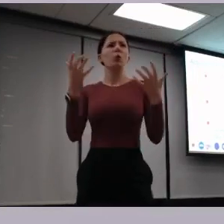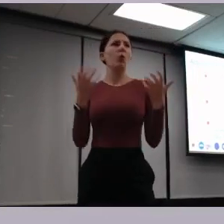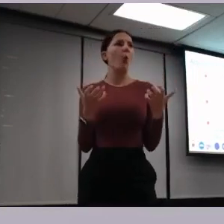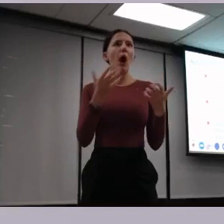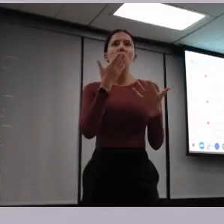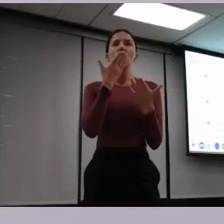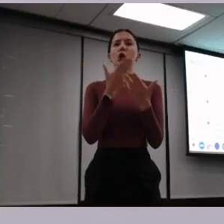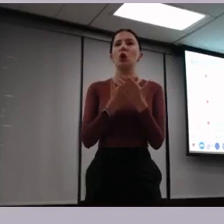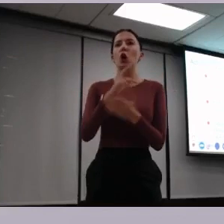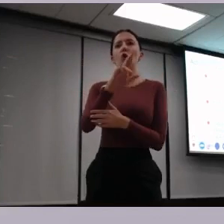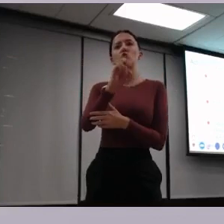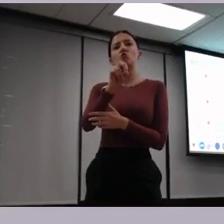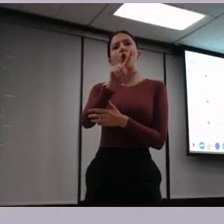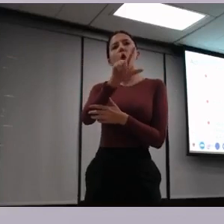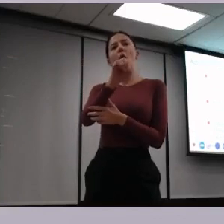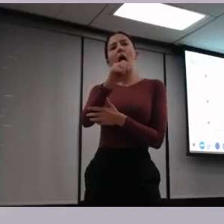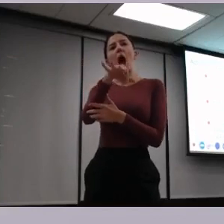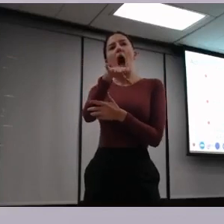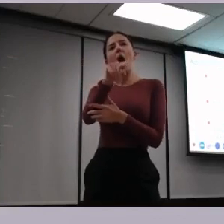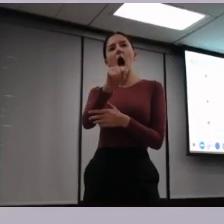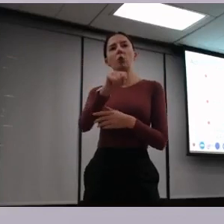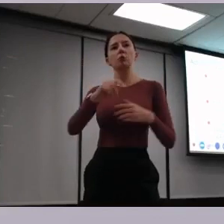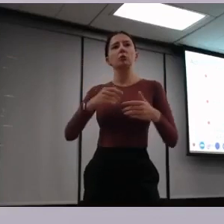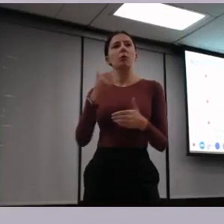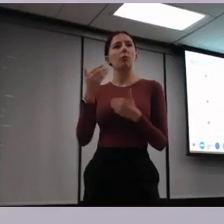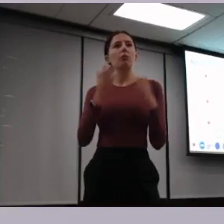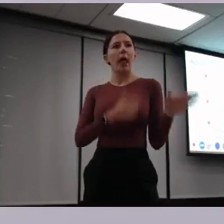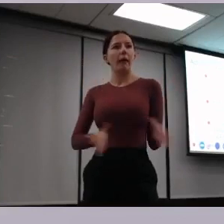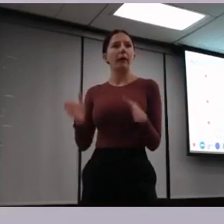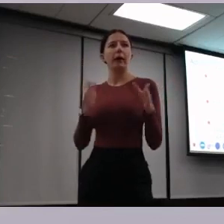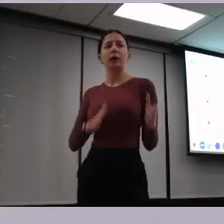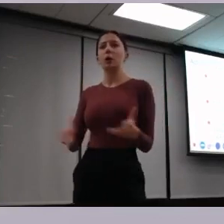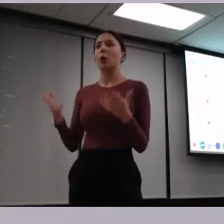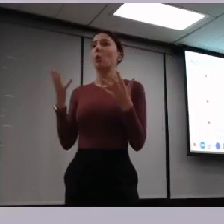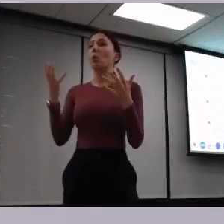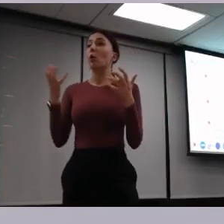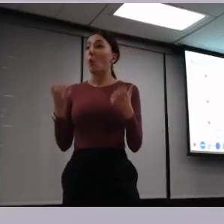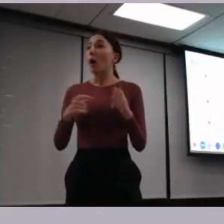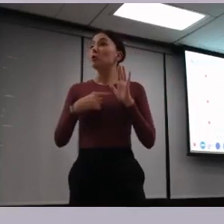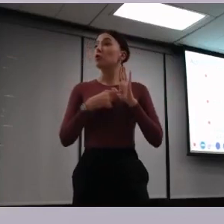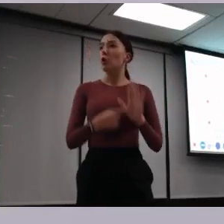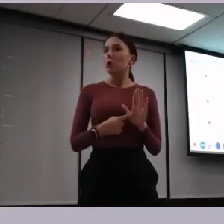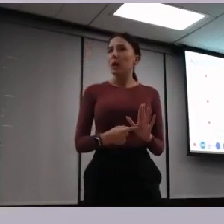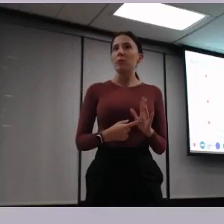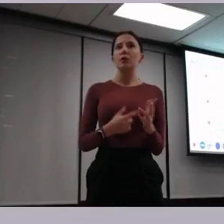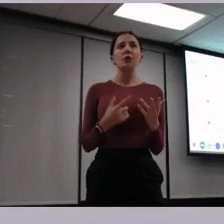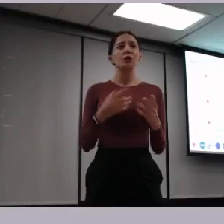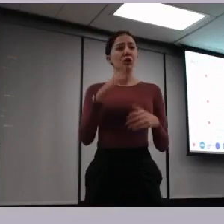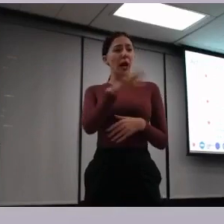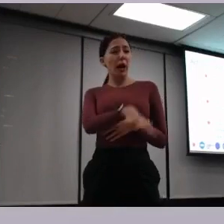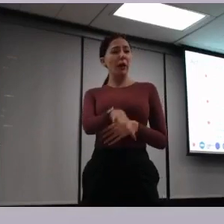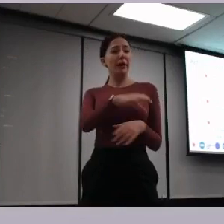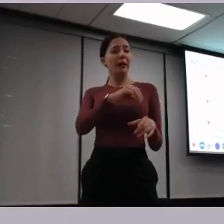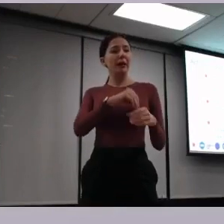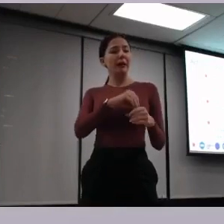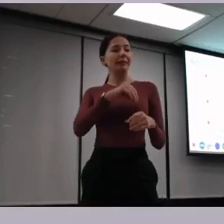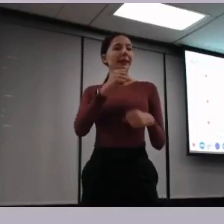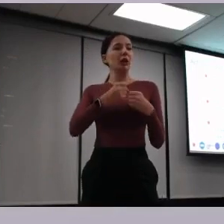So we want to show you our commitment and we want a demonstration area for you within 2025, but it doesn't stop there.